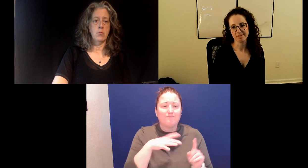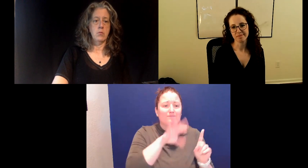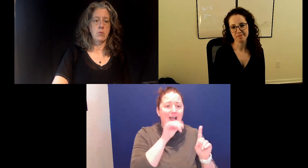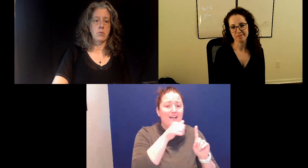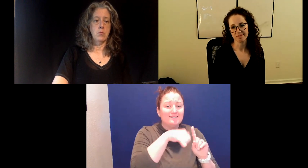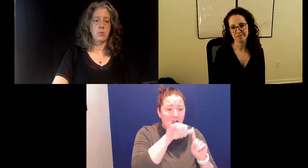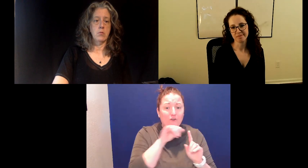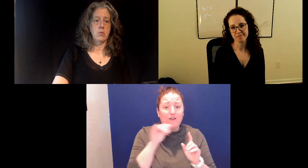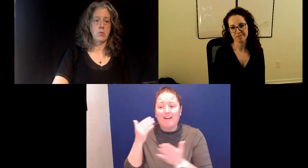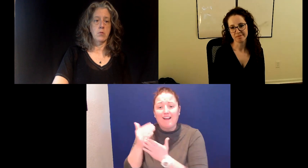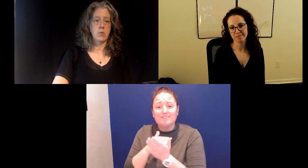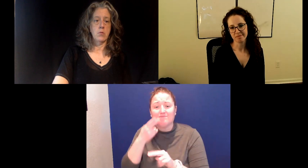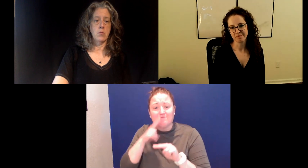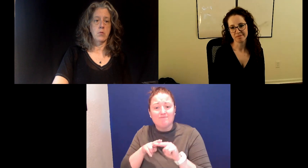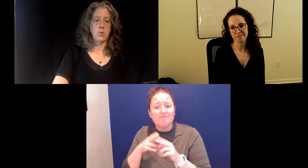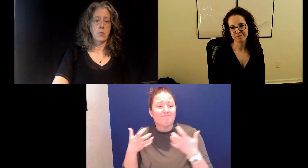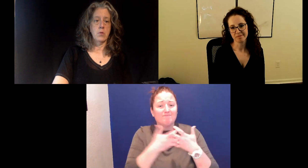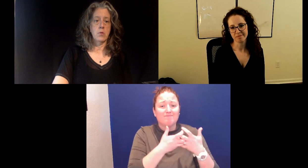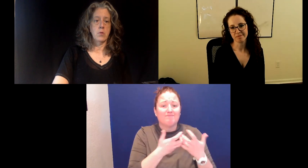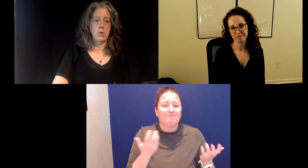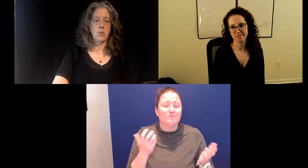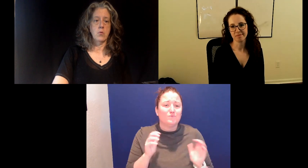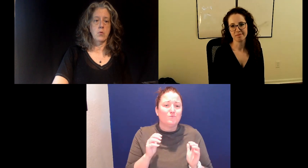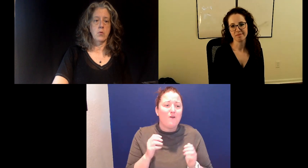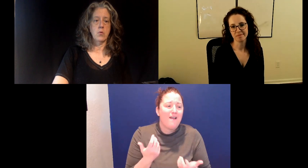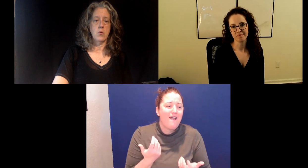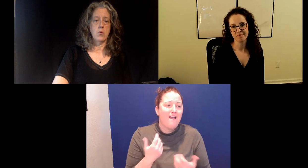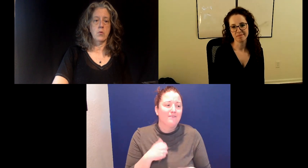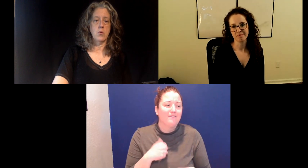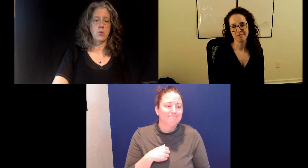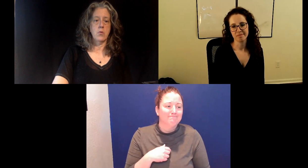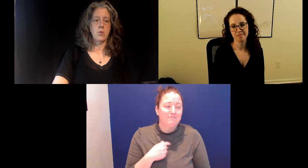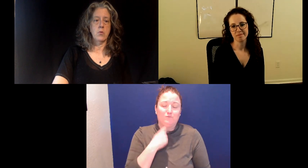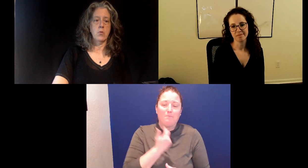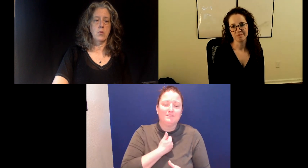state standardized tests you know like we we want to make sure the kids are linking their lessons